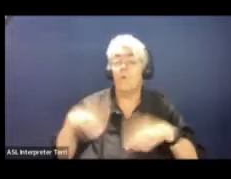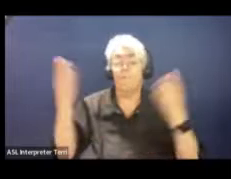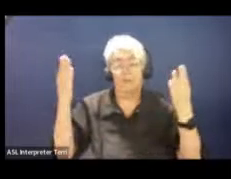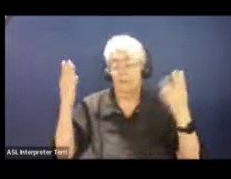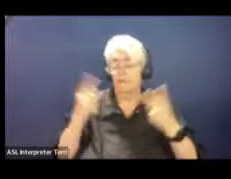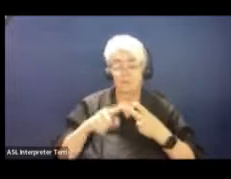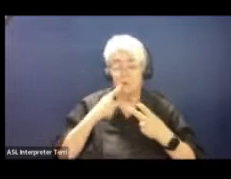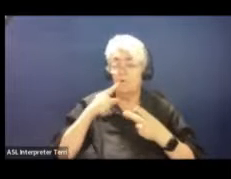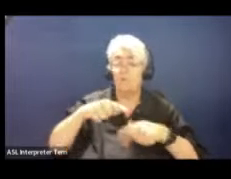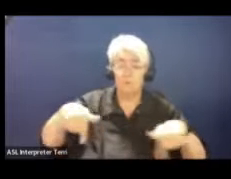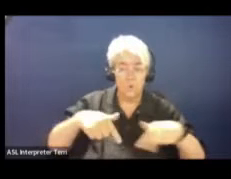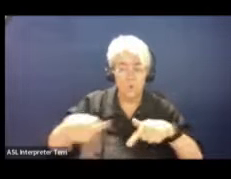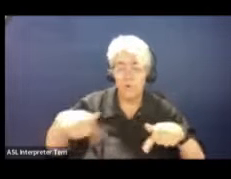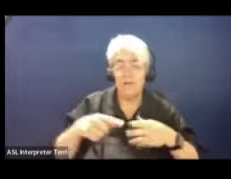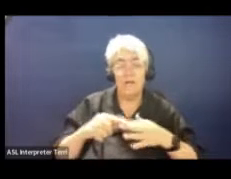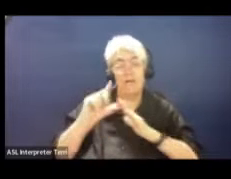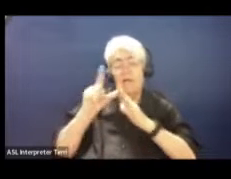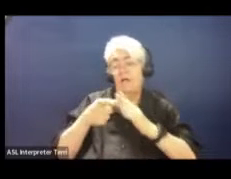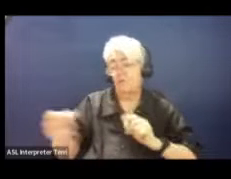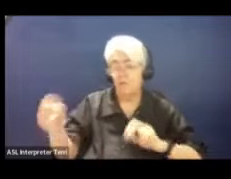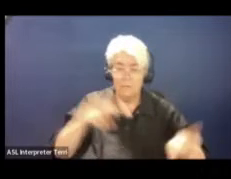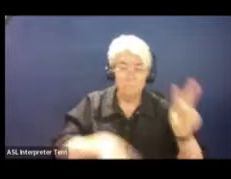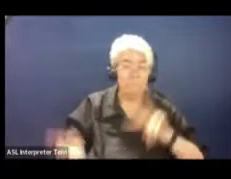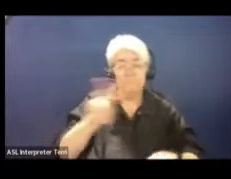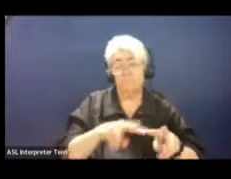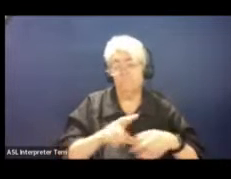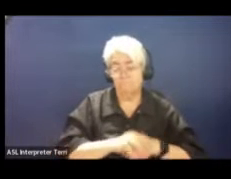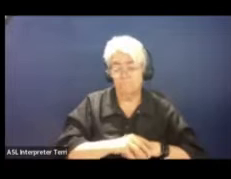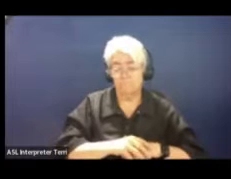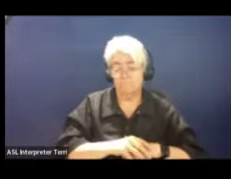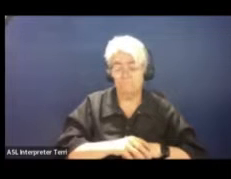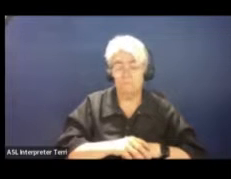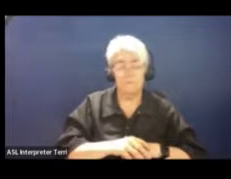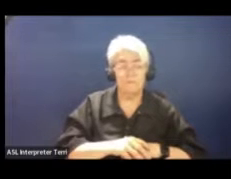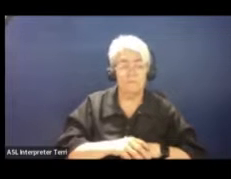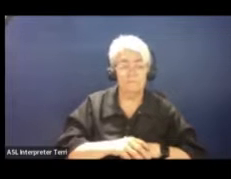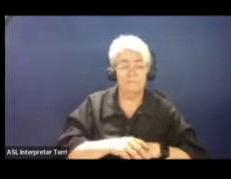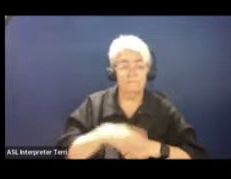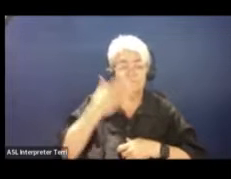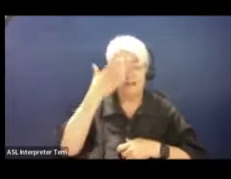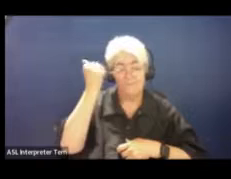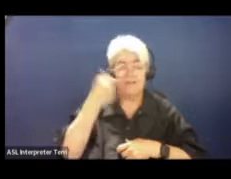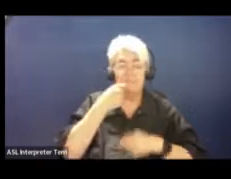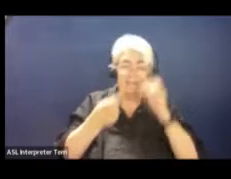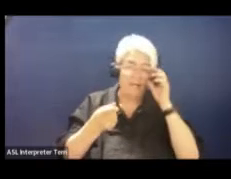access to it as you wish. Next slide. I forgot to describe myself which I always